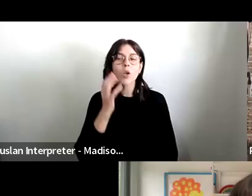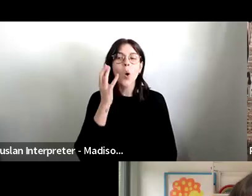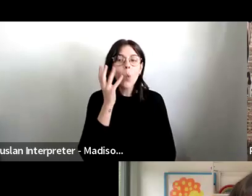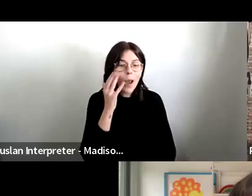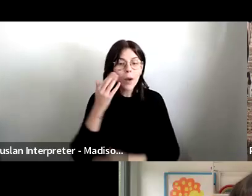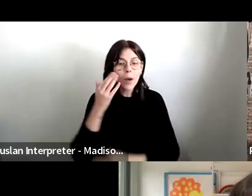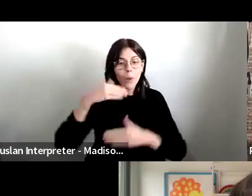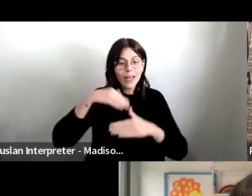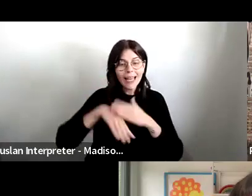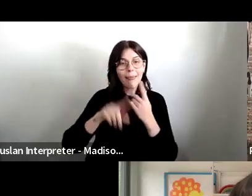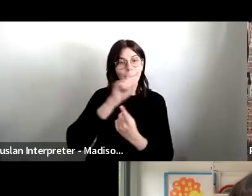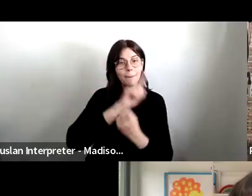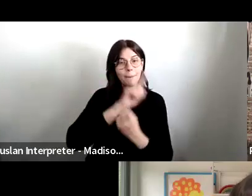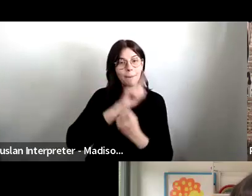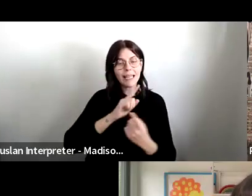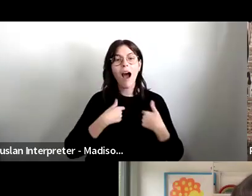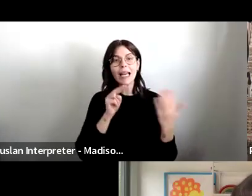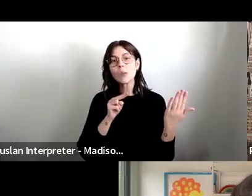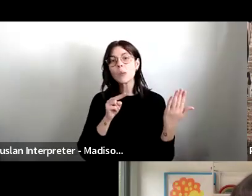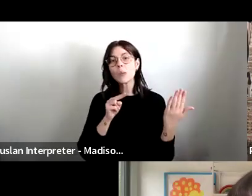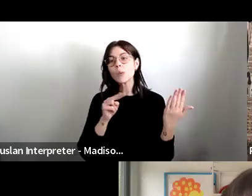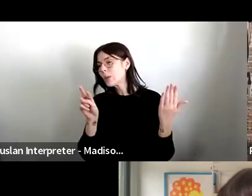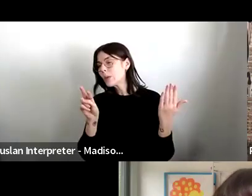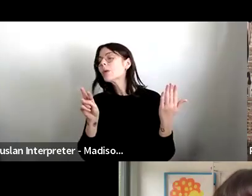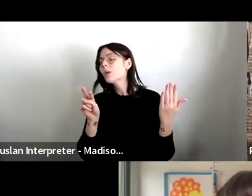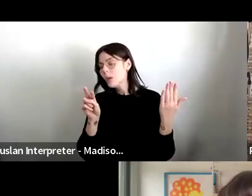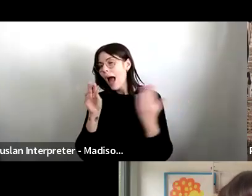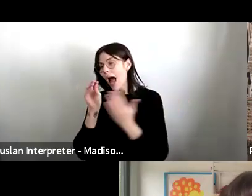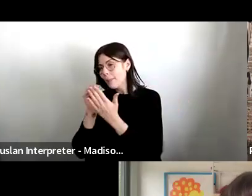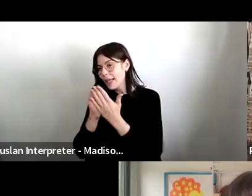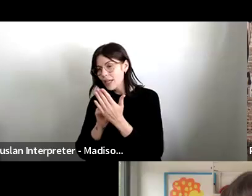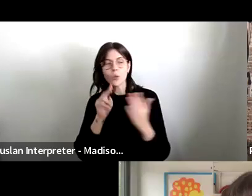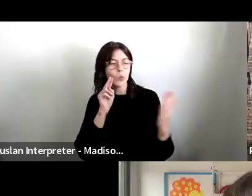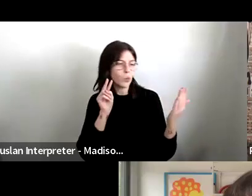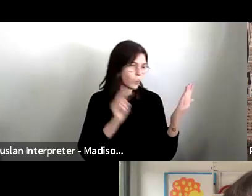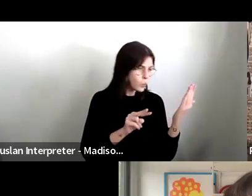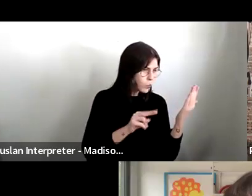meeting, I can kind of look at the application and that comments section at the same time.